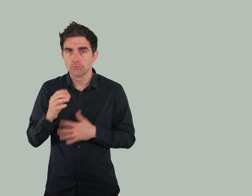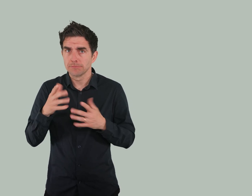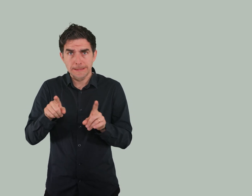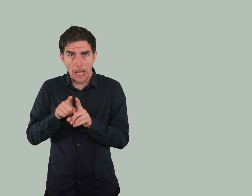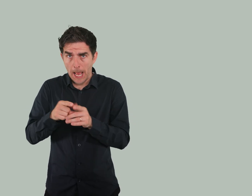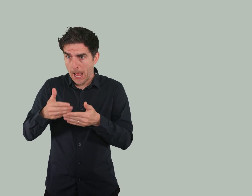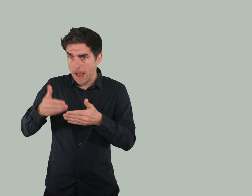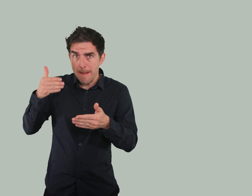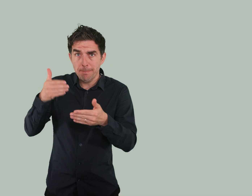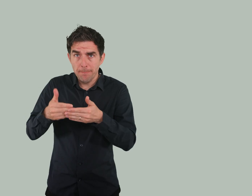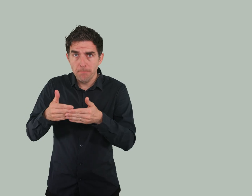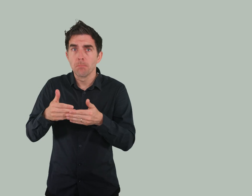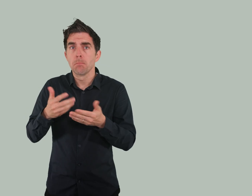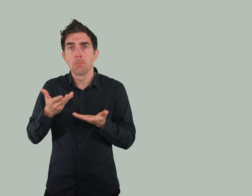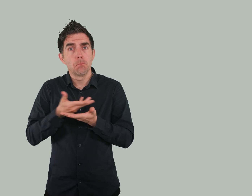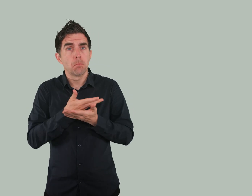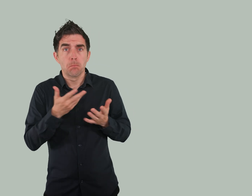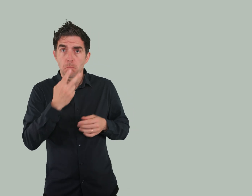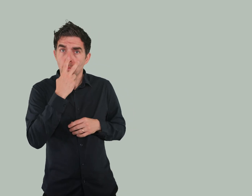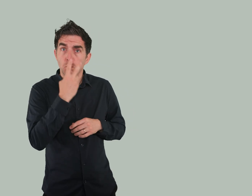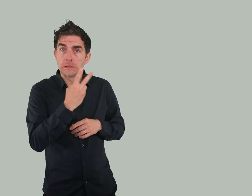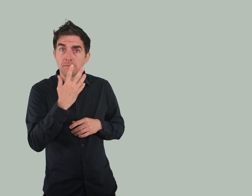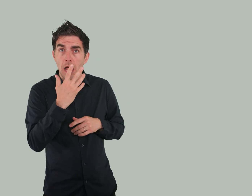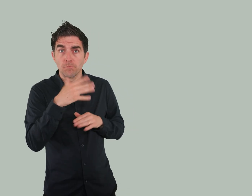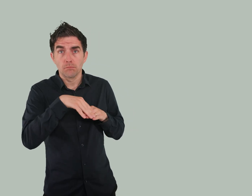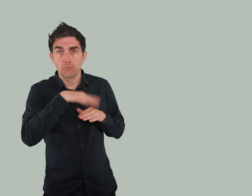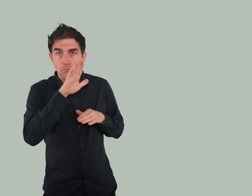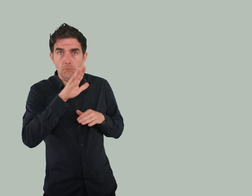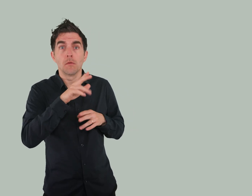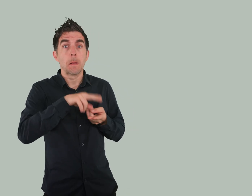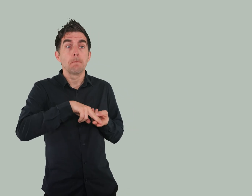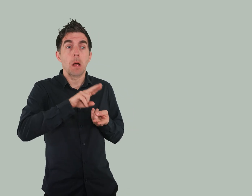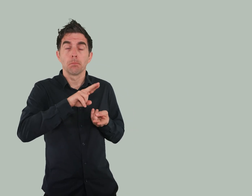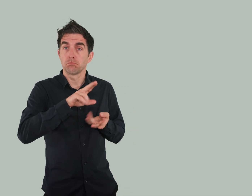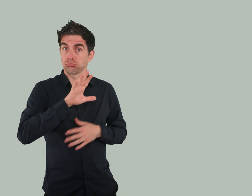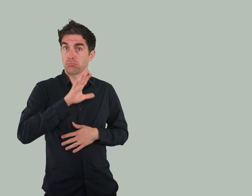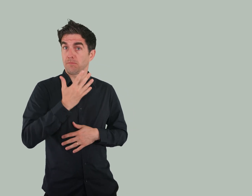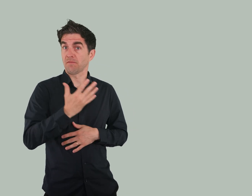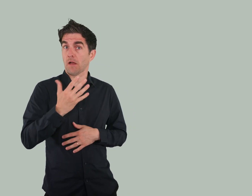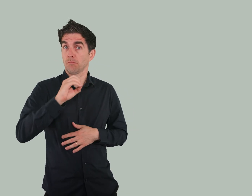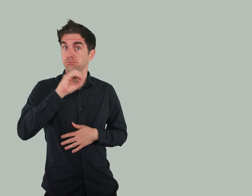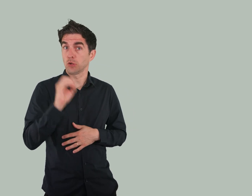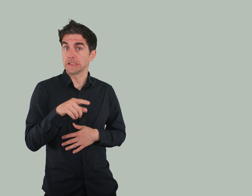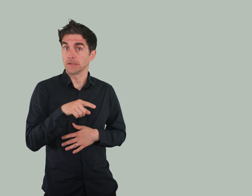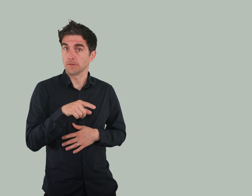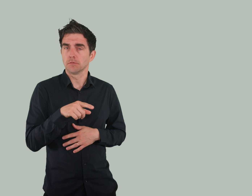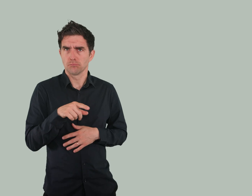Over the same period, the rate for those aged 25 and over increased by 55 per cent.